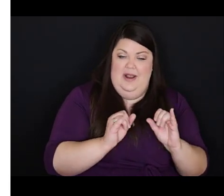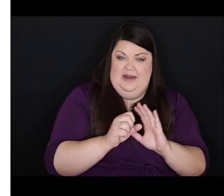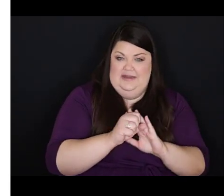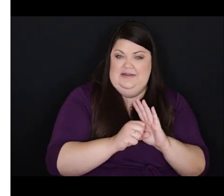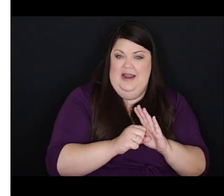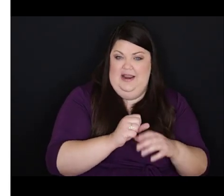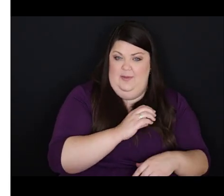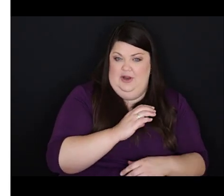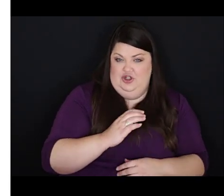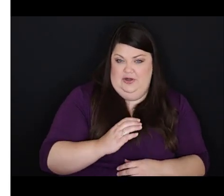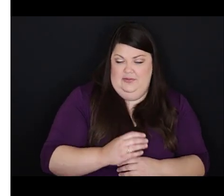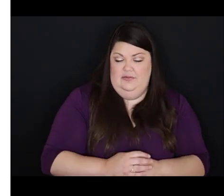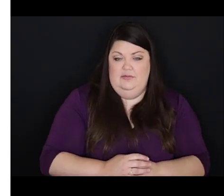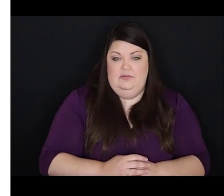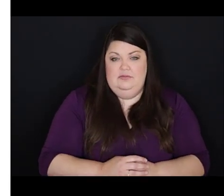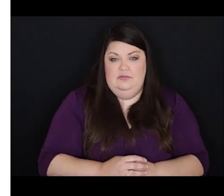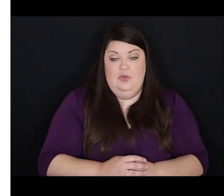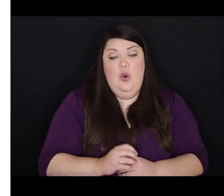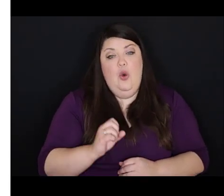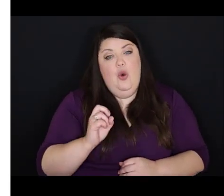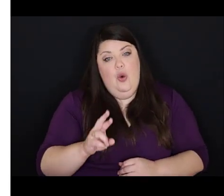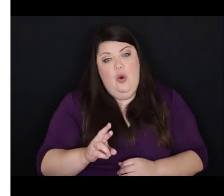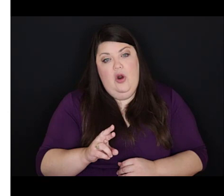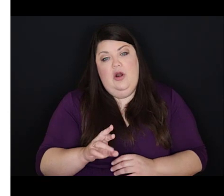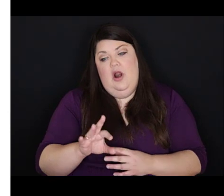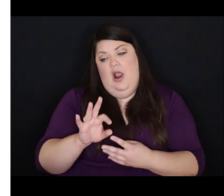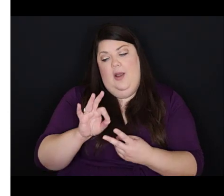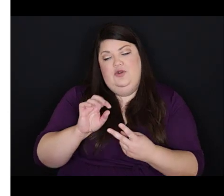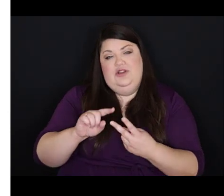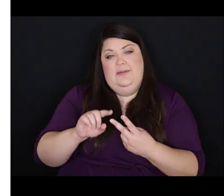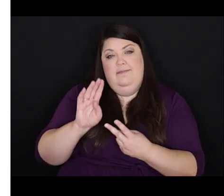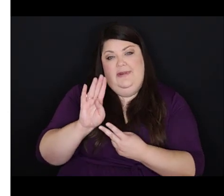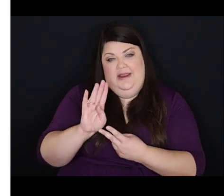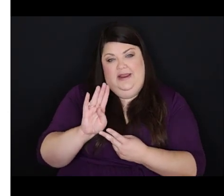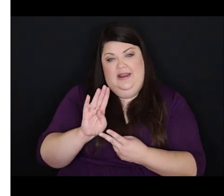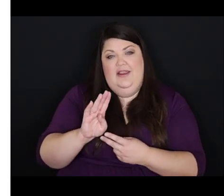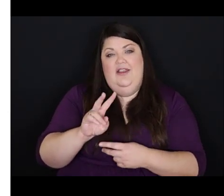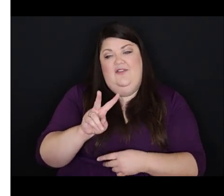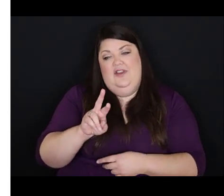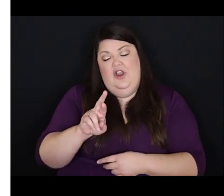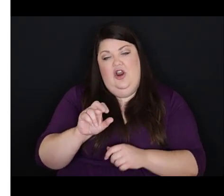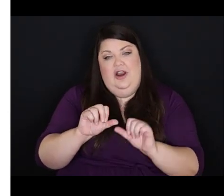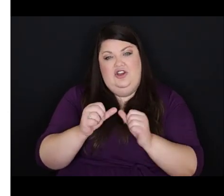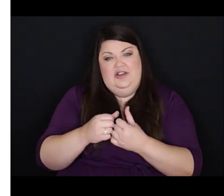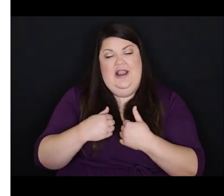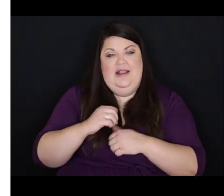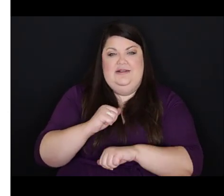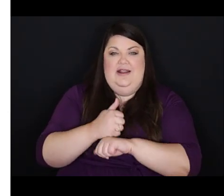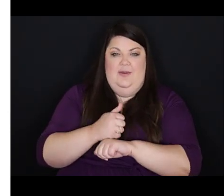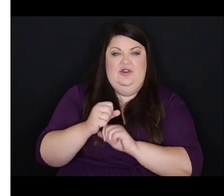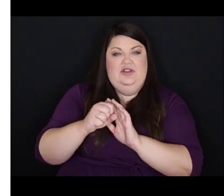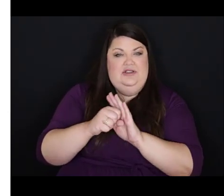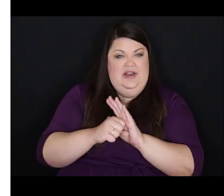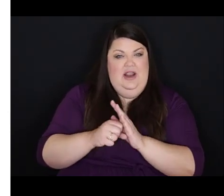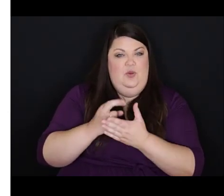commission, or Option (B) - the VR agency has established a State Rehabilitation Council.